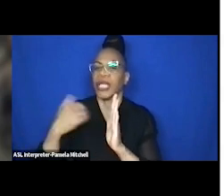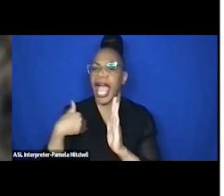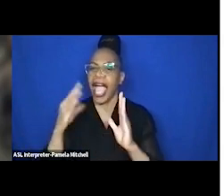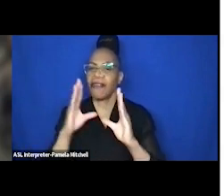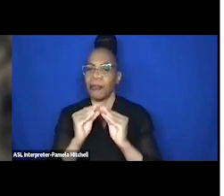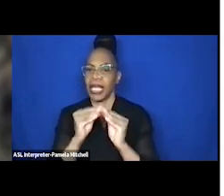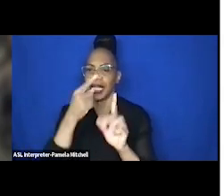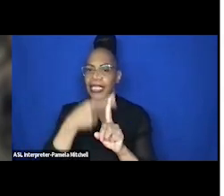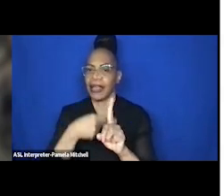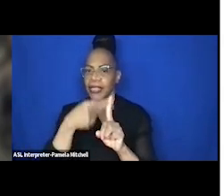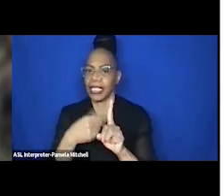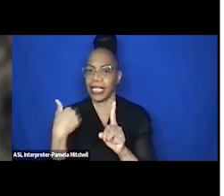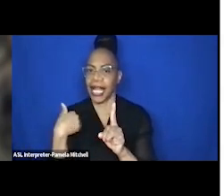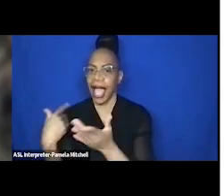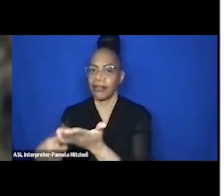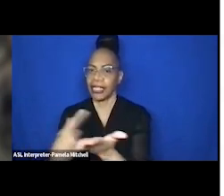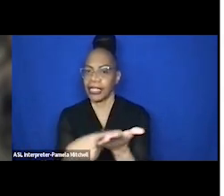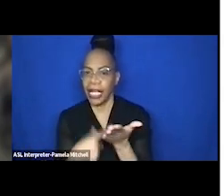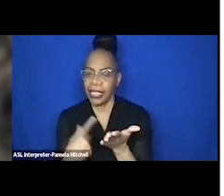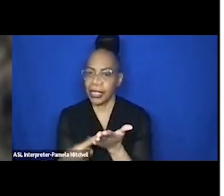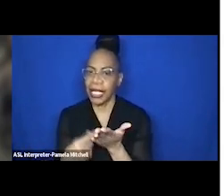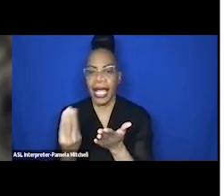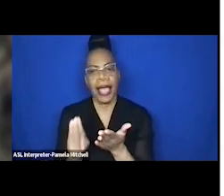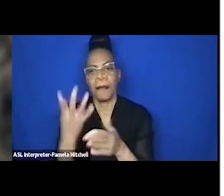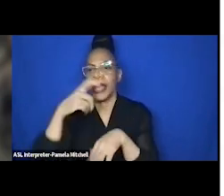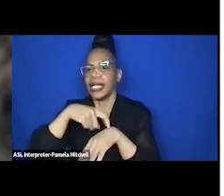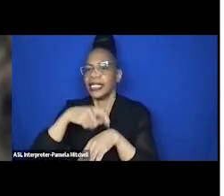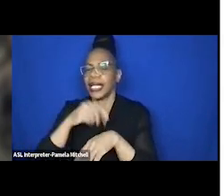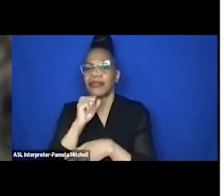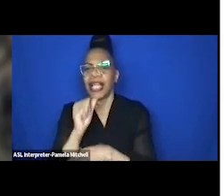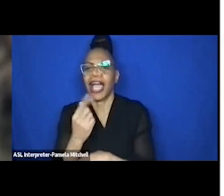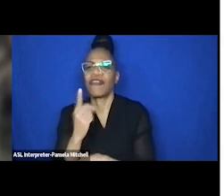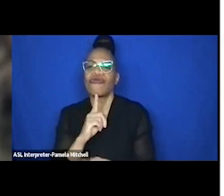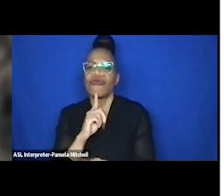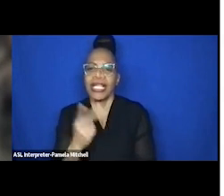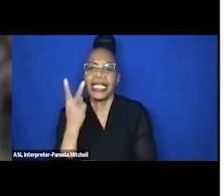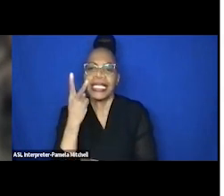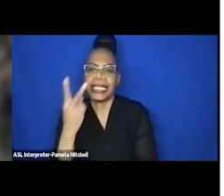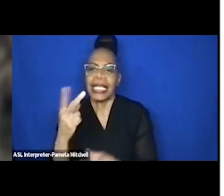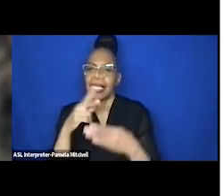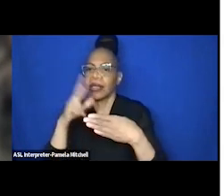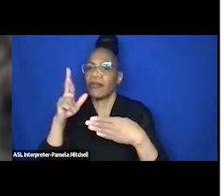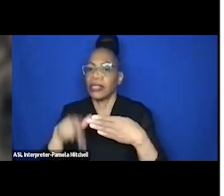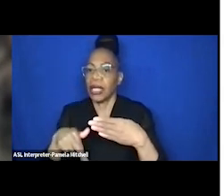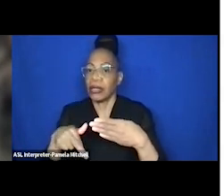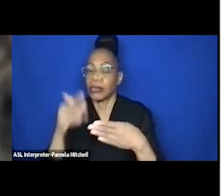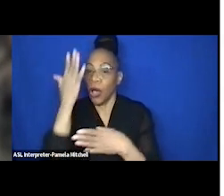and oftentimes not really see the fruits of labor right away because applications take a really long time just